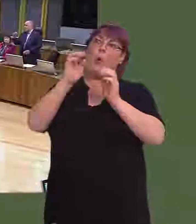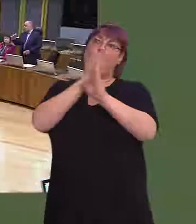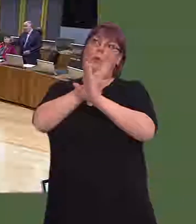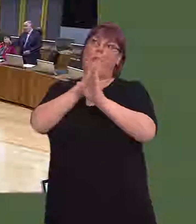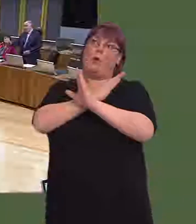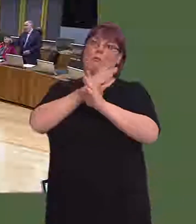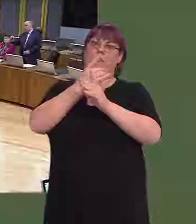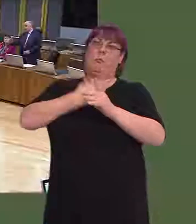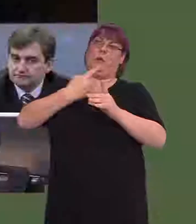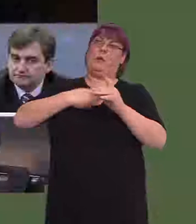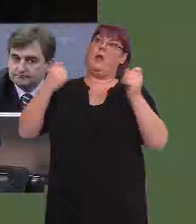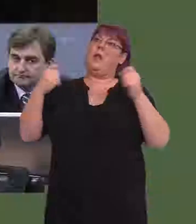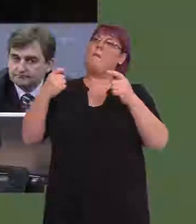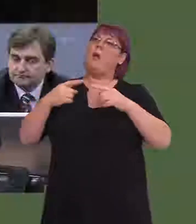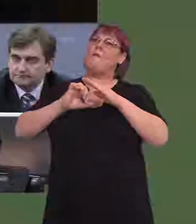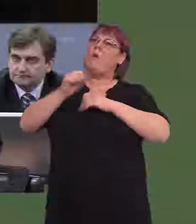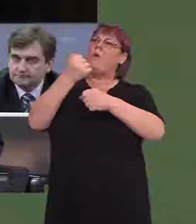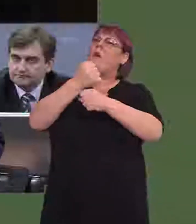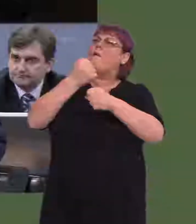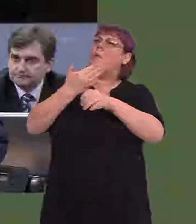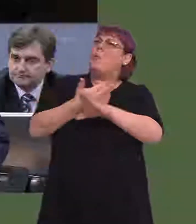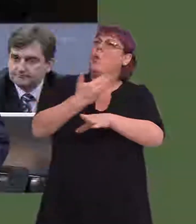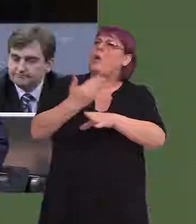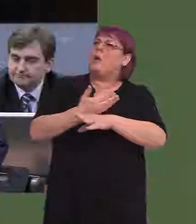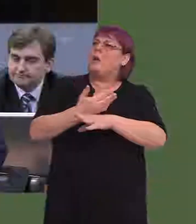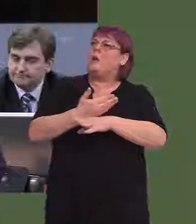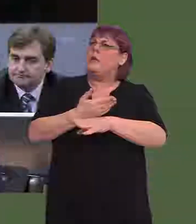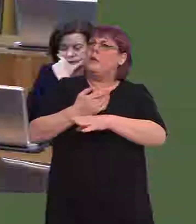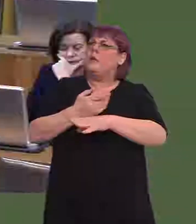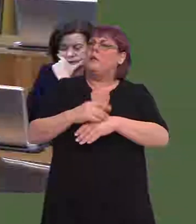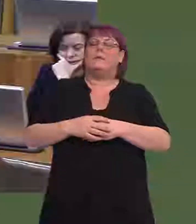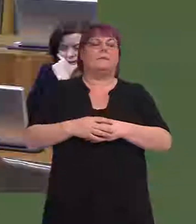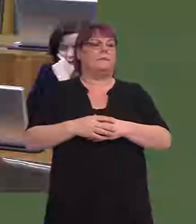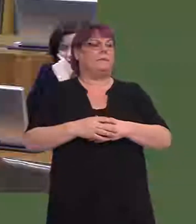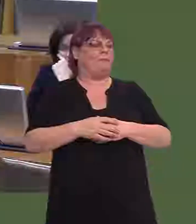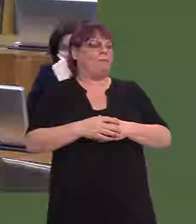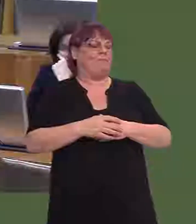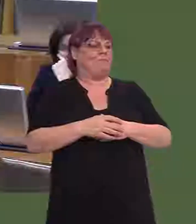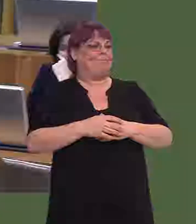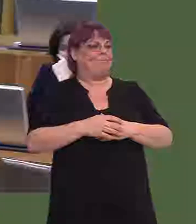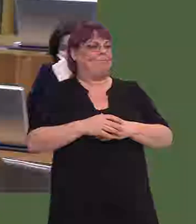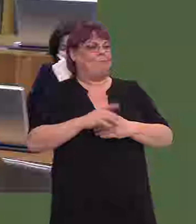that you do use for Government business, which you've acknowledged in your written answer to me? Carwyn Jones AM: I can't comment on what the evidence looked like.